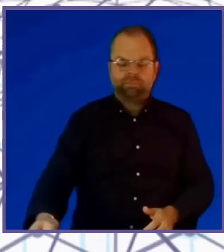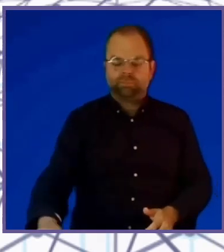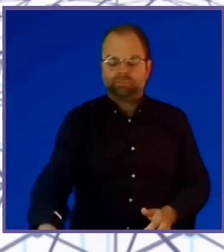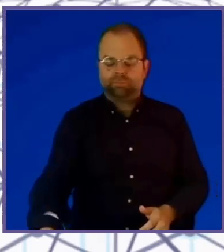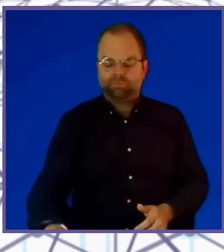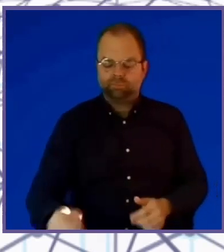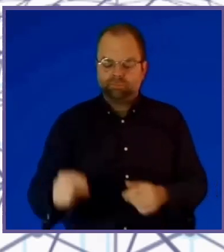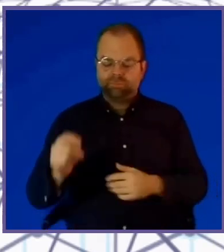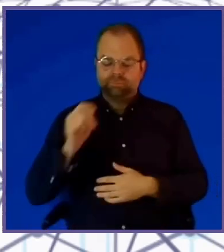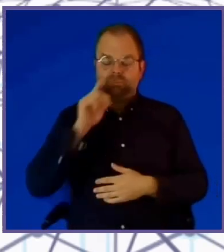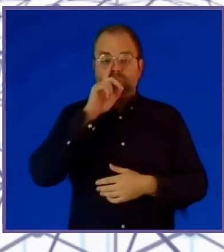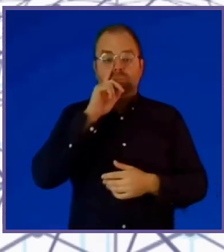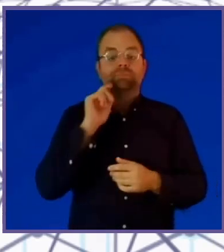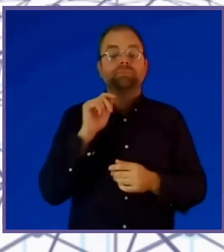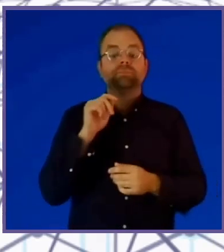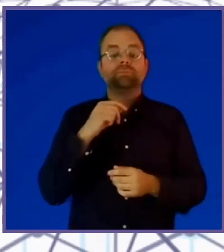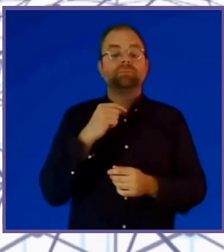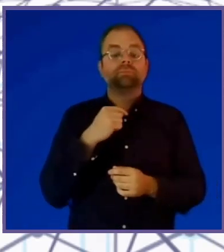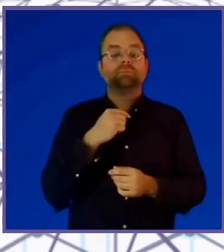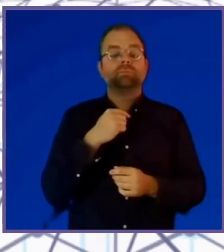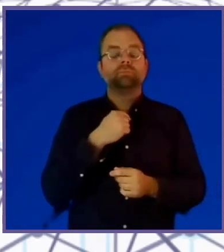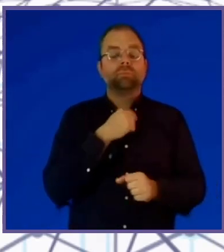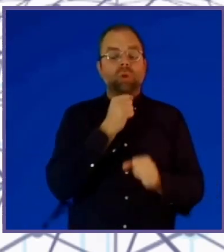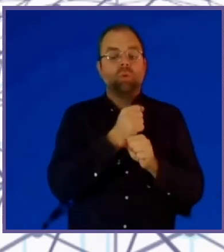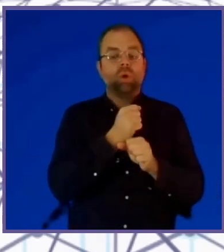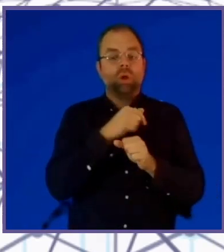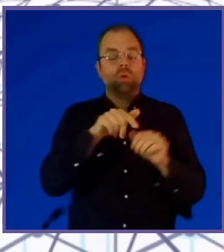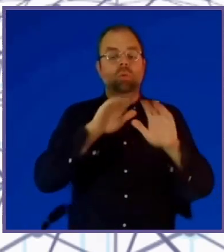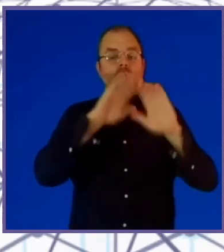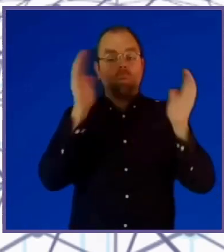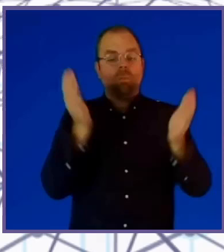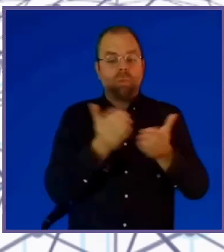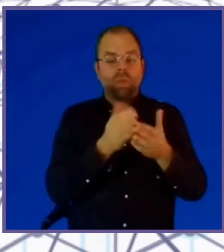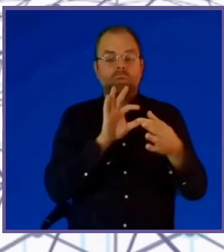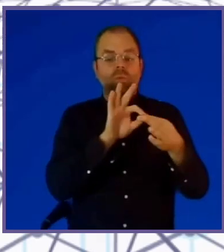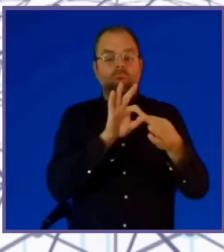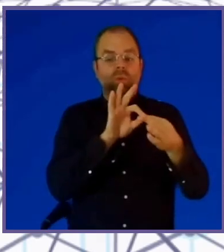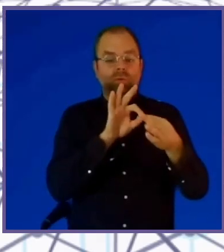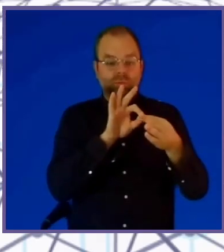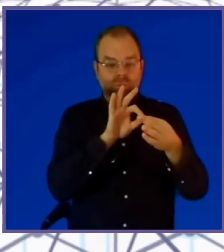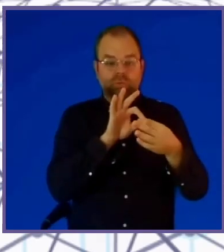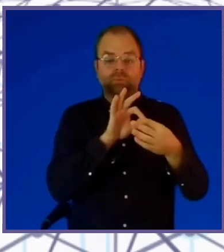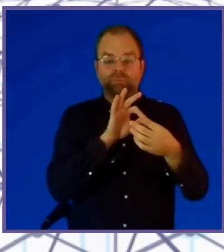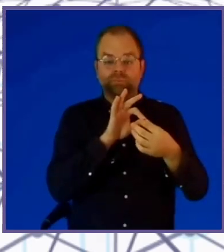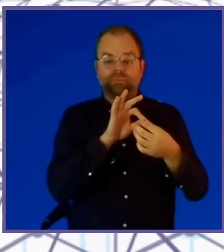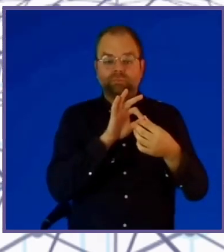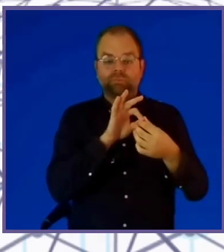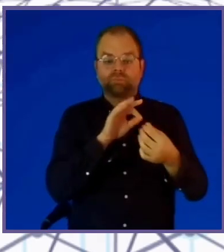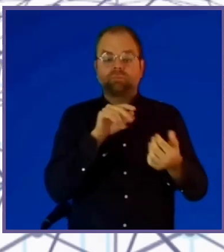So after that, I joined Field Ready as a humanitarian engineer, taking my 3D printing skills to